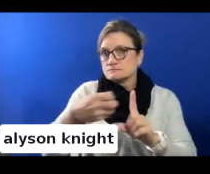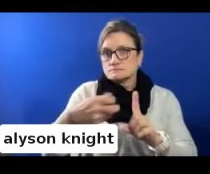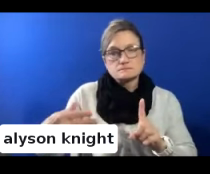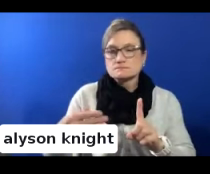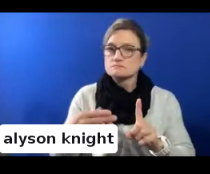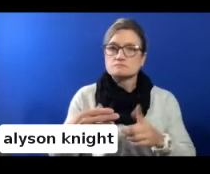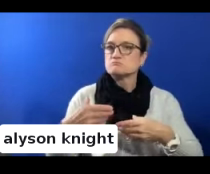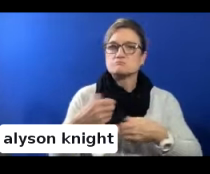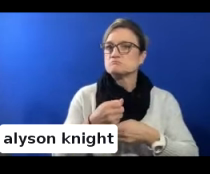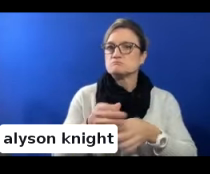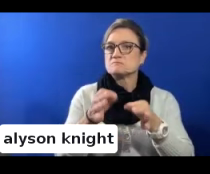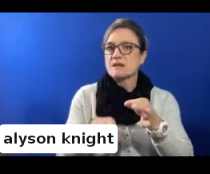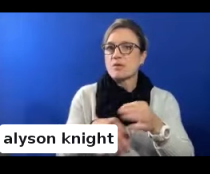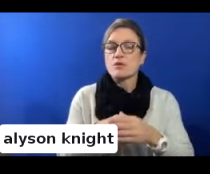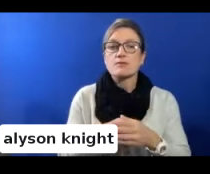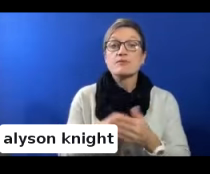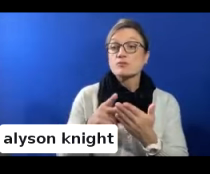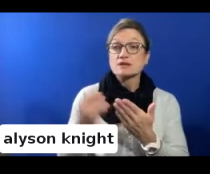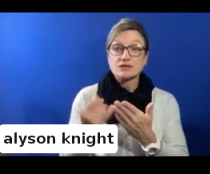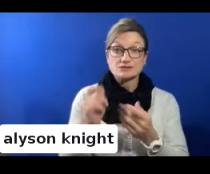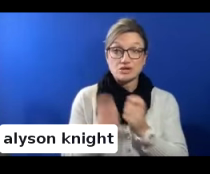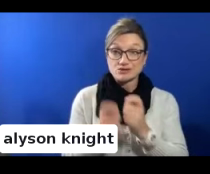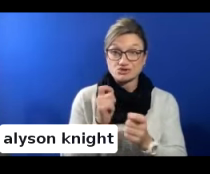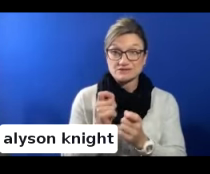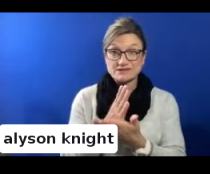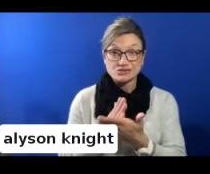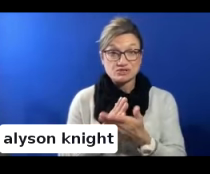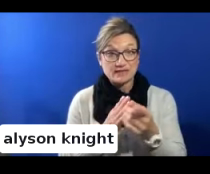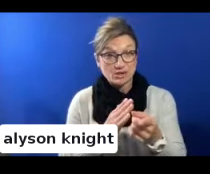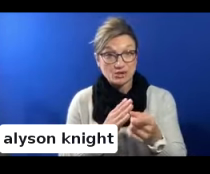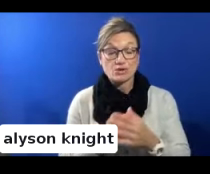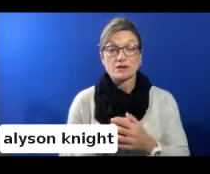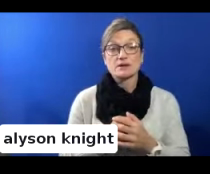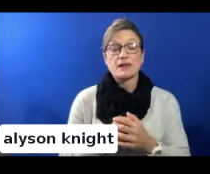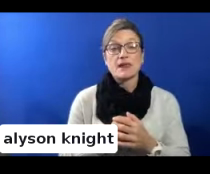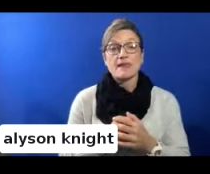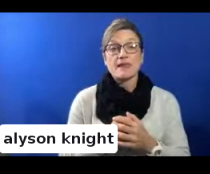For project changes sections, which is the next question here, you will